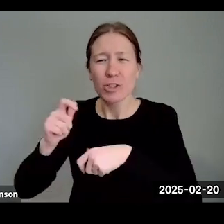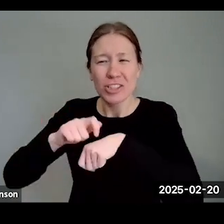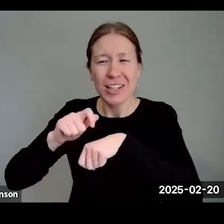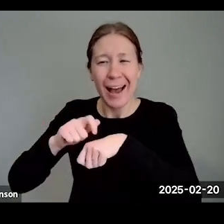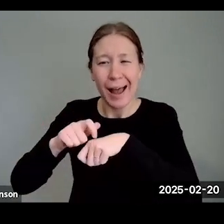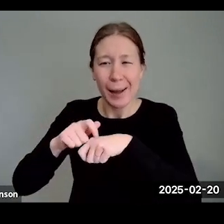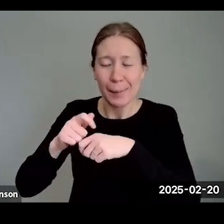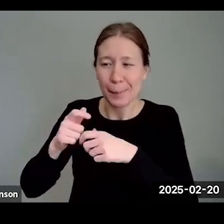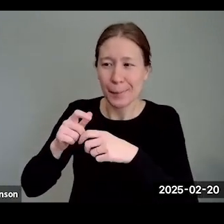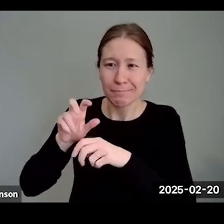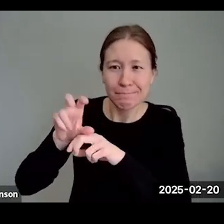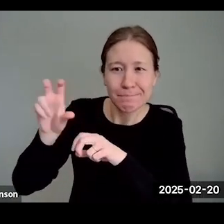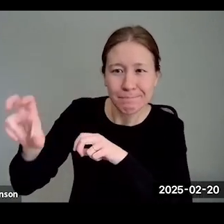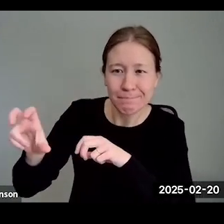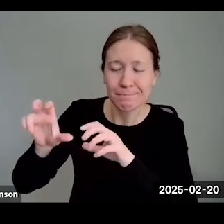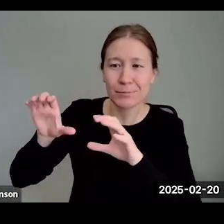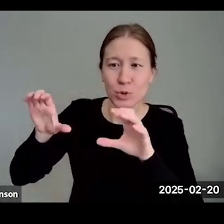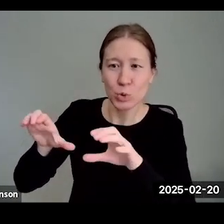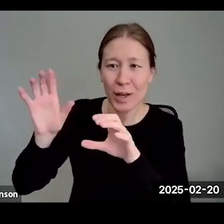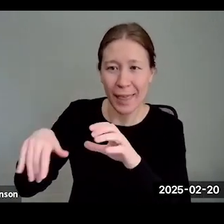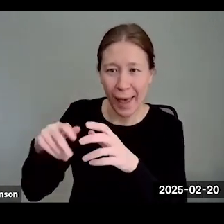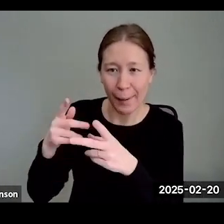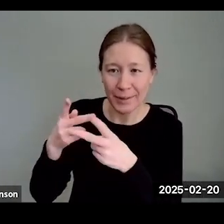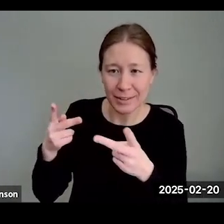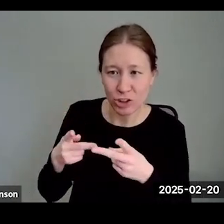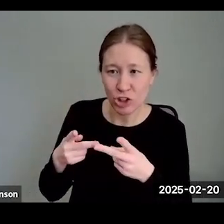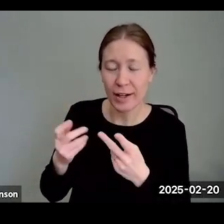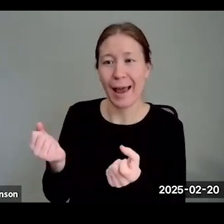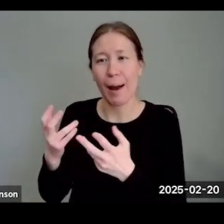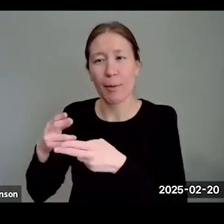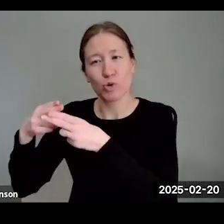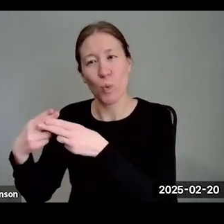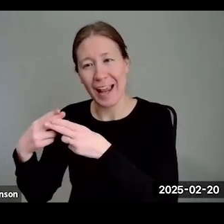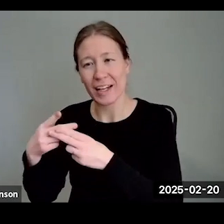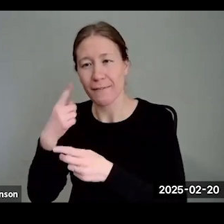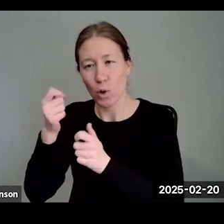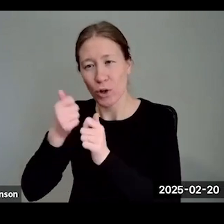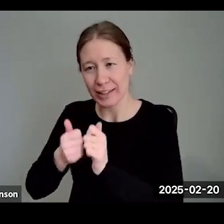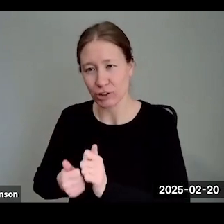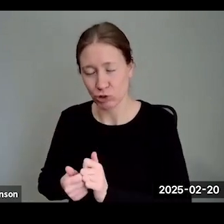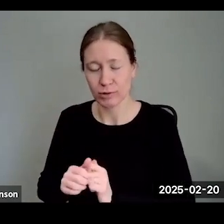and how much weight does it carry for the role? On the right of this page, we have an image that says,